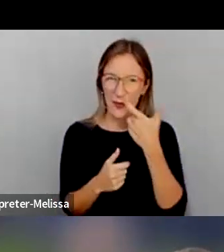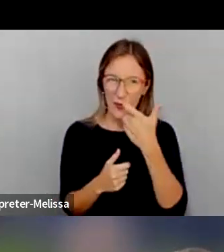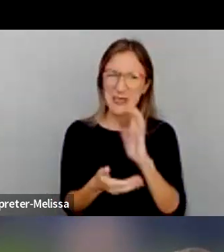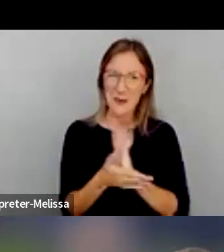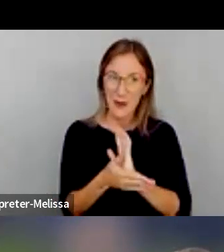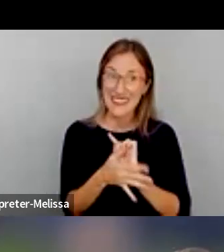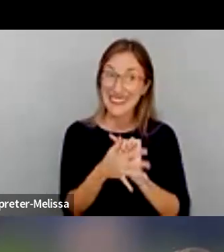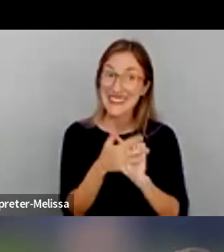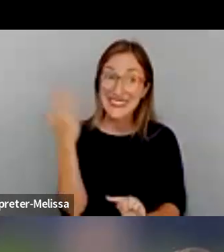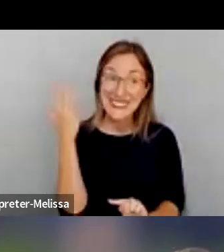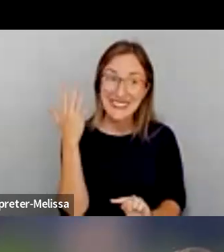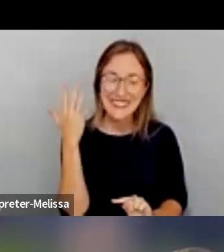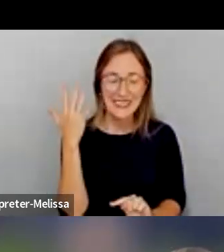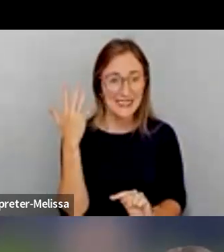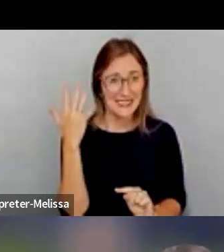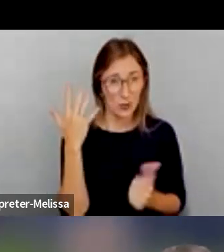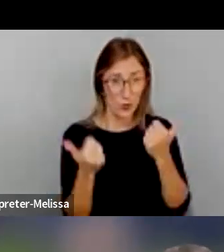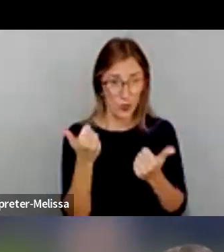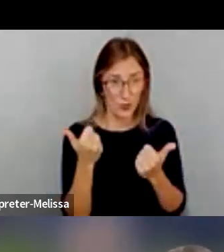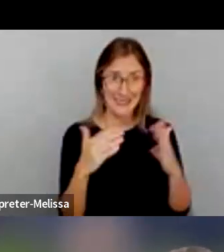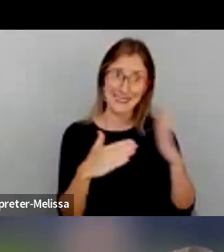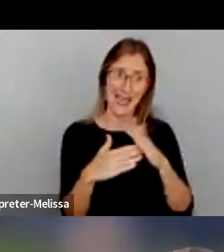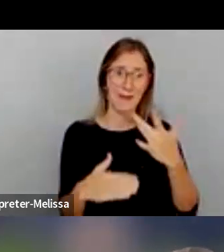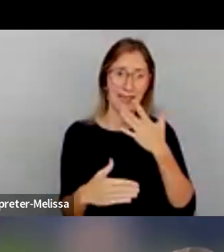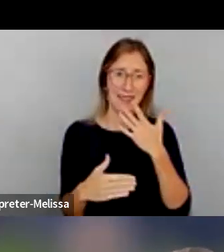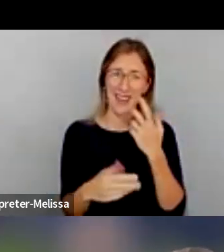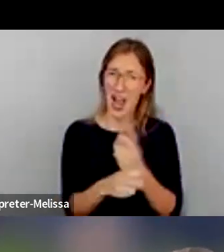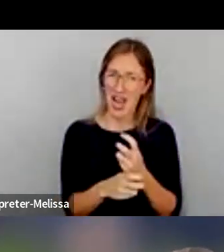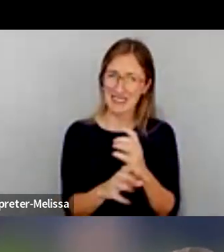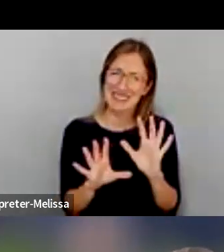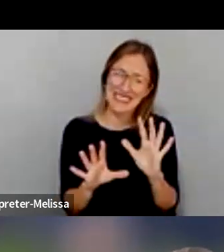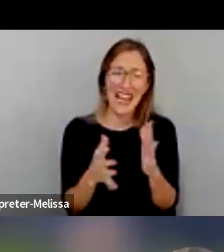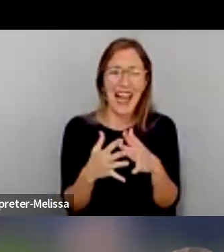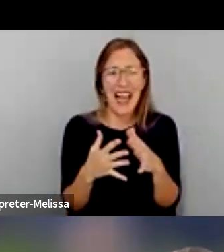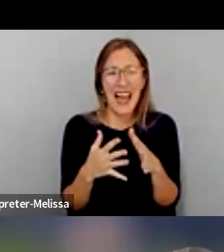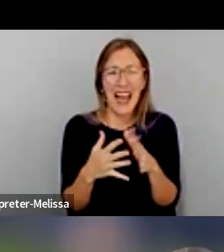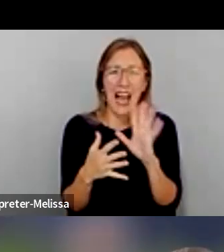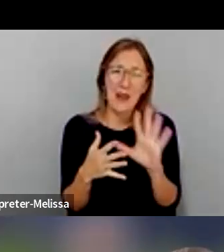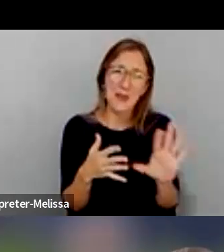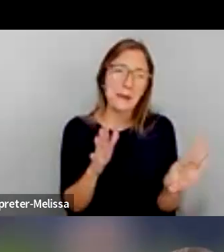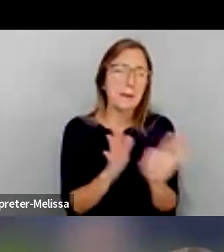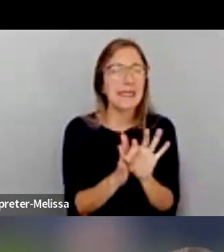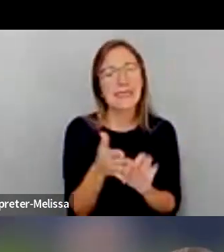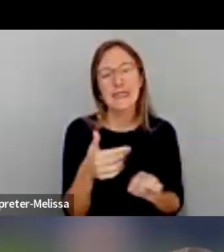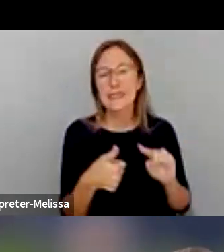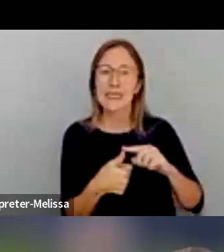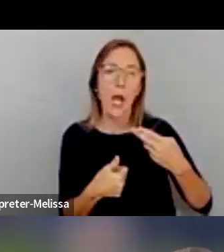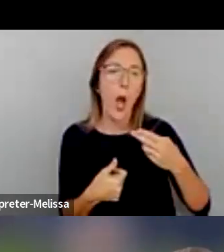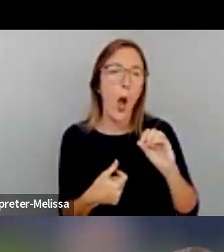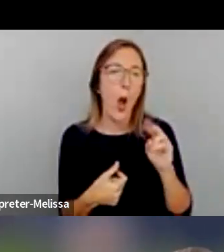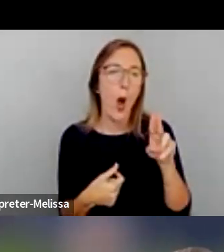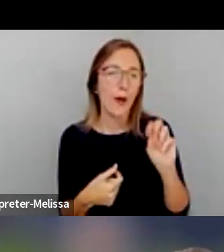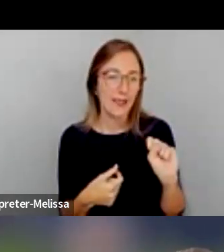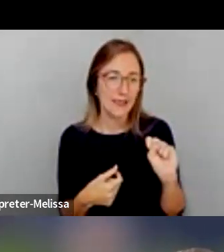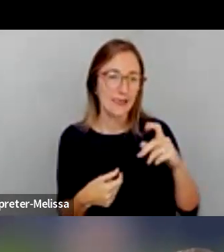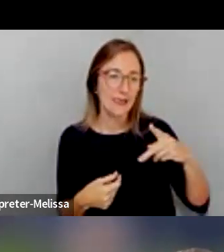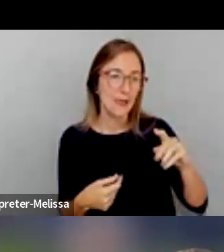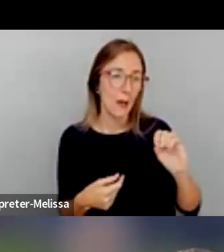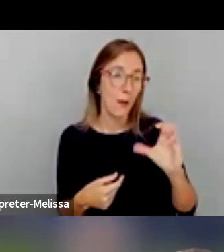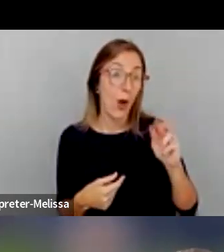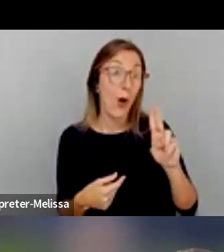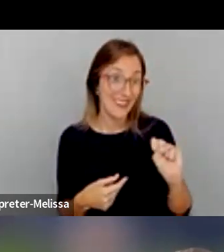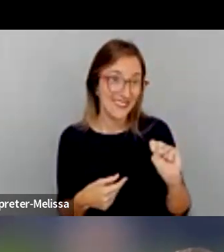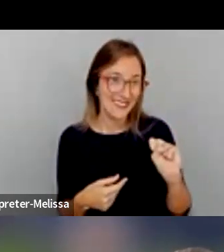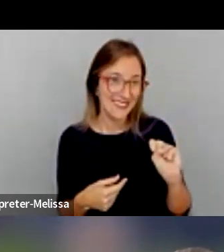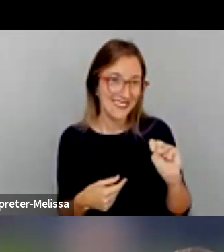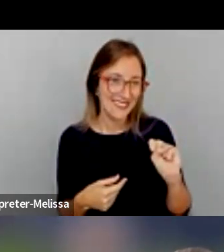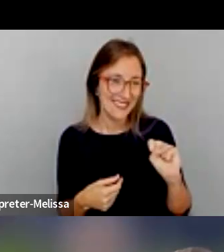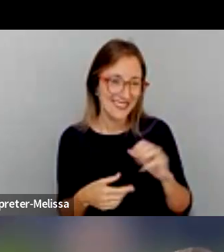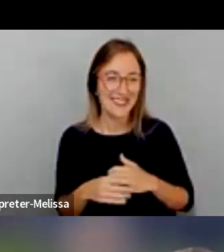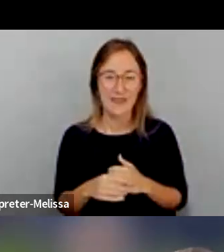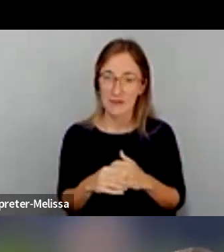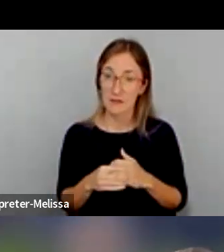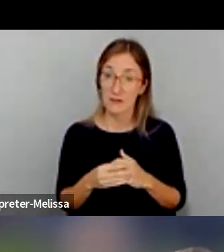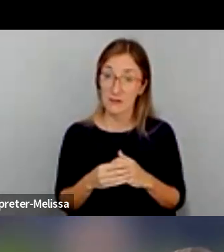I am from Charlotte North Carolina. My favorite Halloween activity is